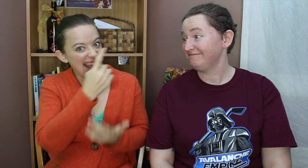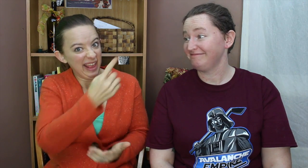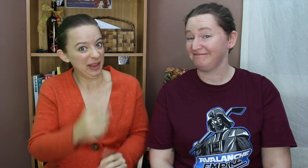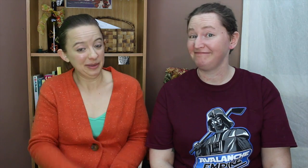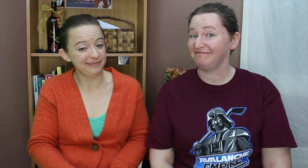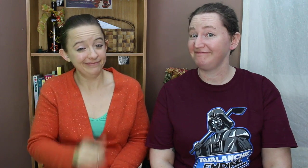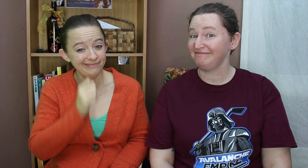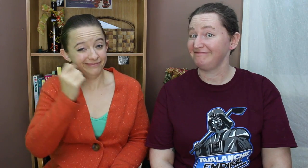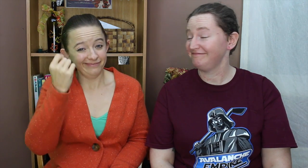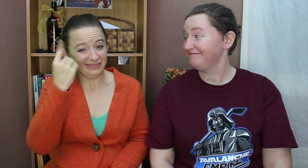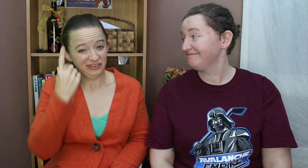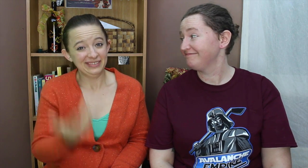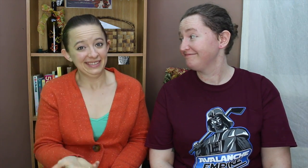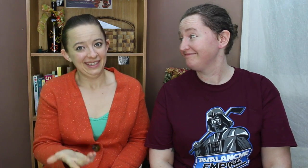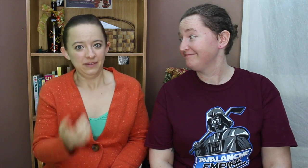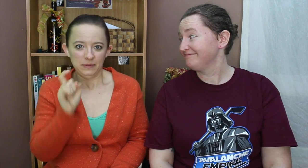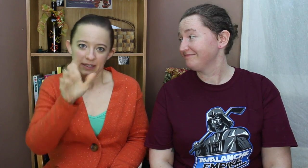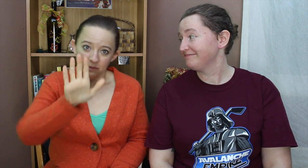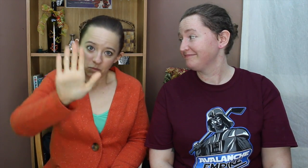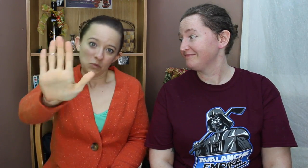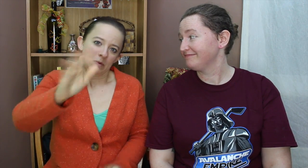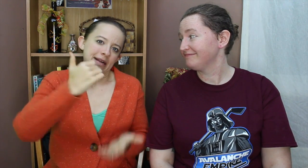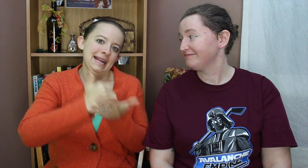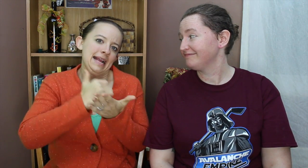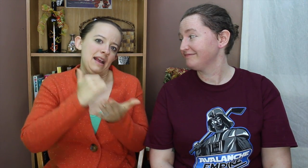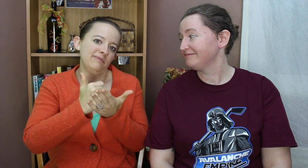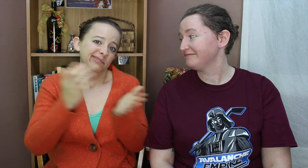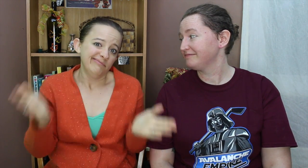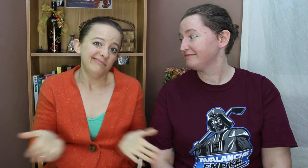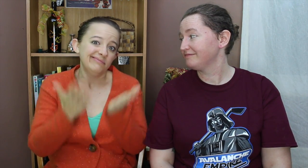and they really do need help! They don't understand so we need